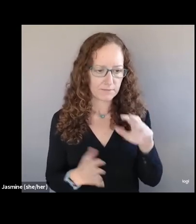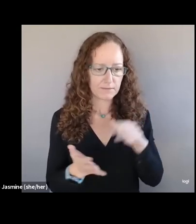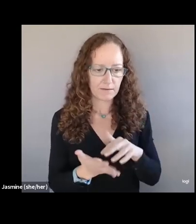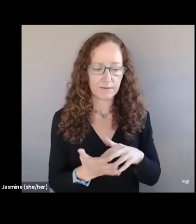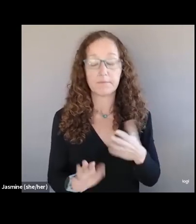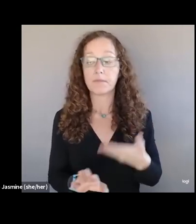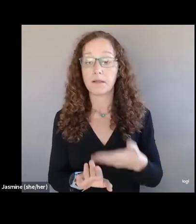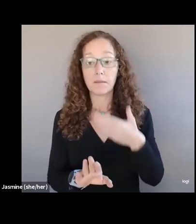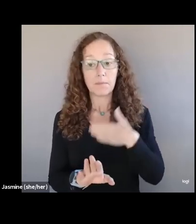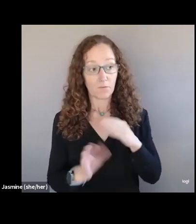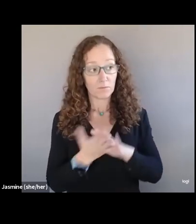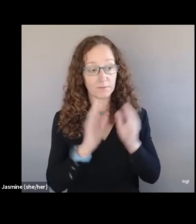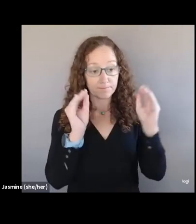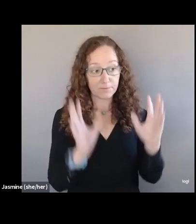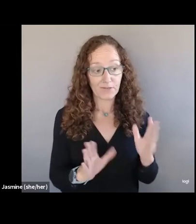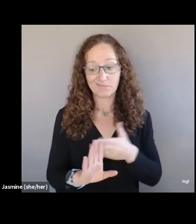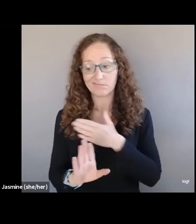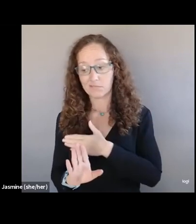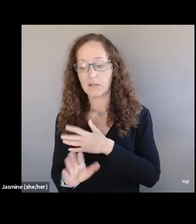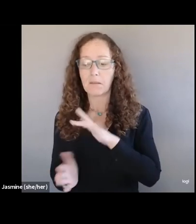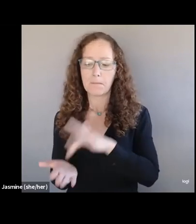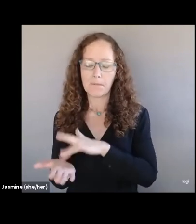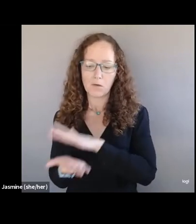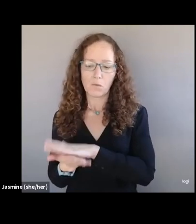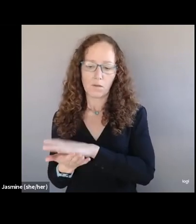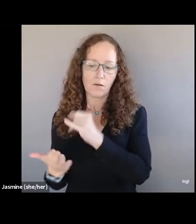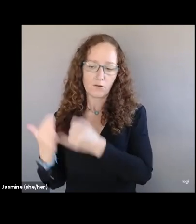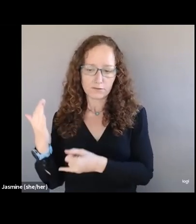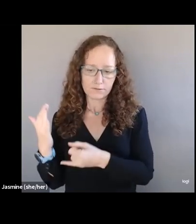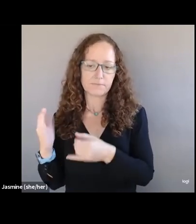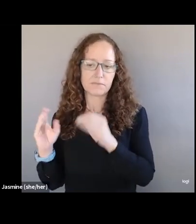arts teacher, a journalist and a state level policymaker.